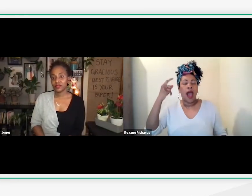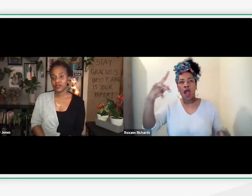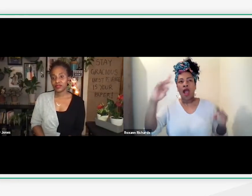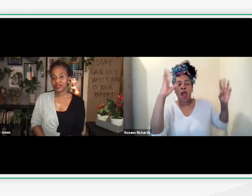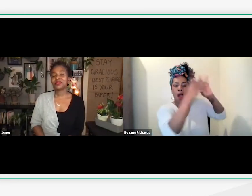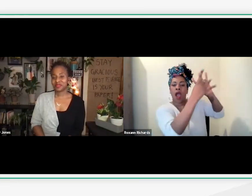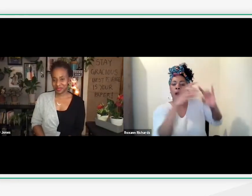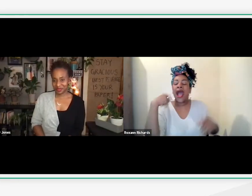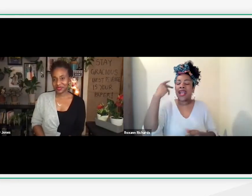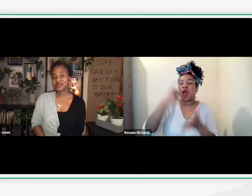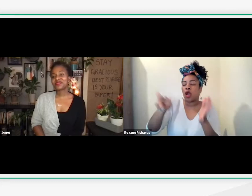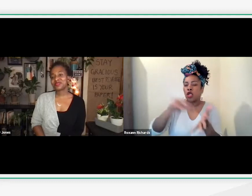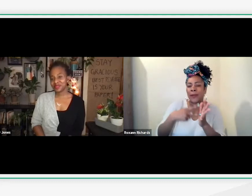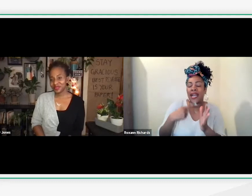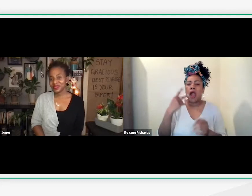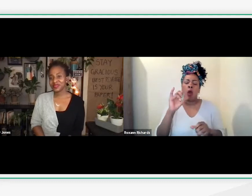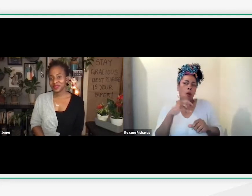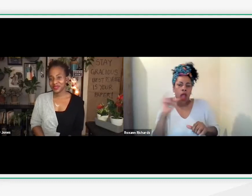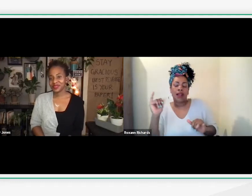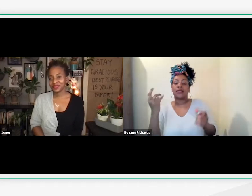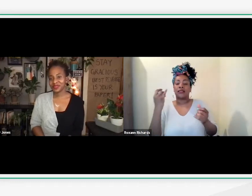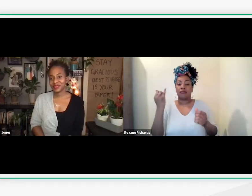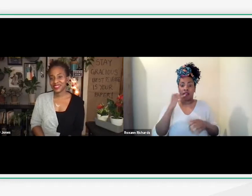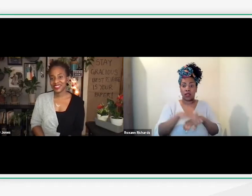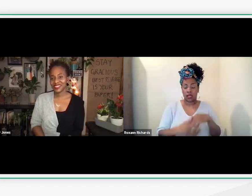with the content, and I was able to explain it well in ways that people could understand.